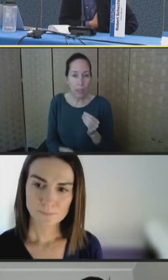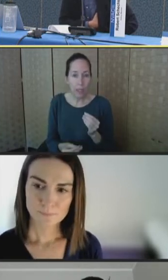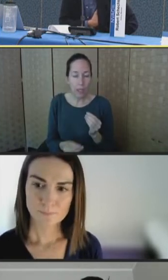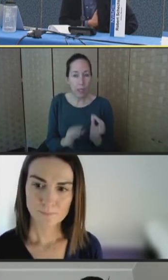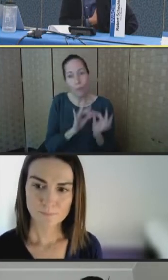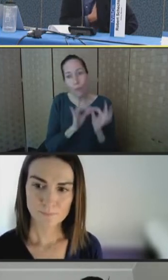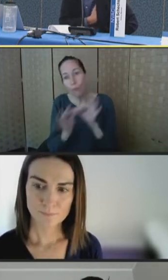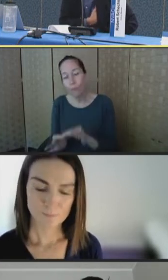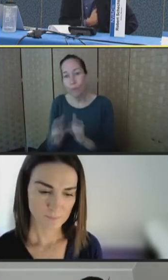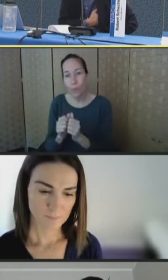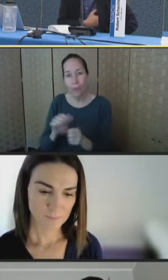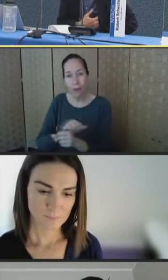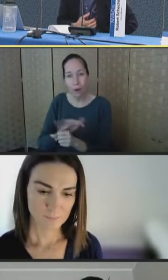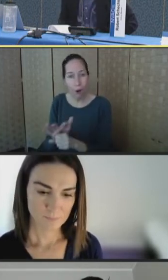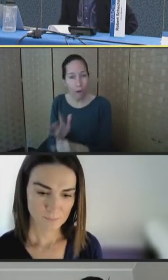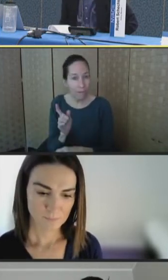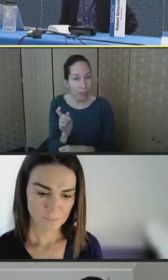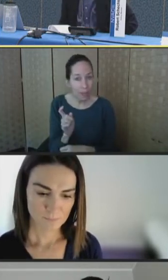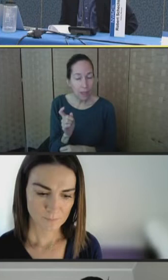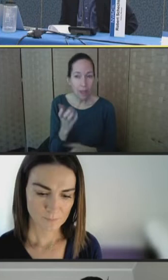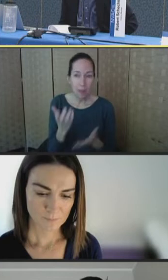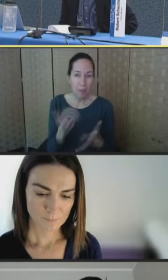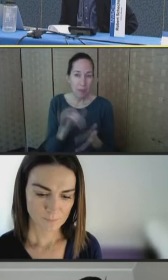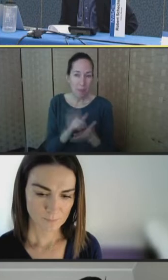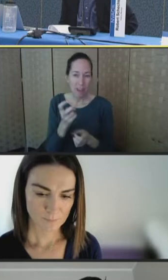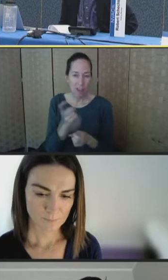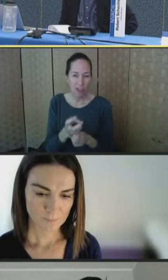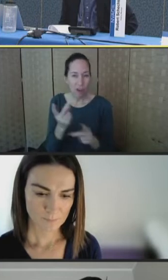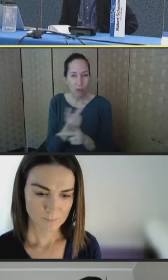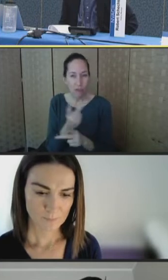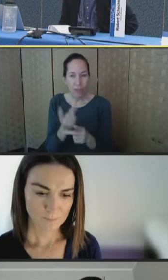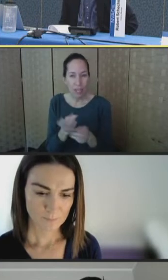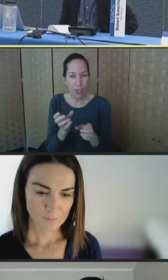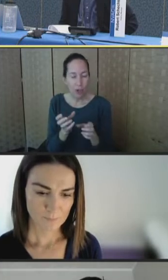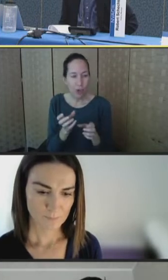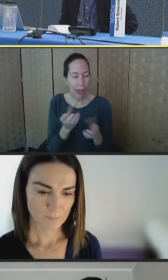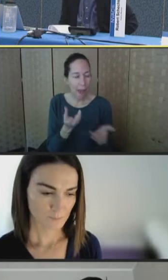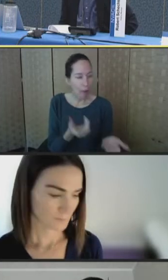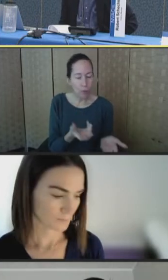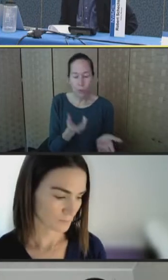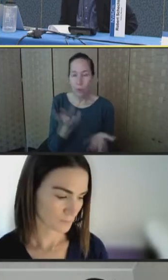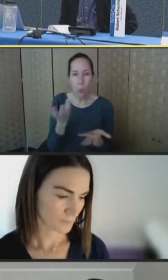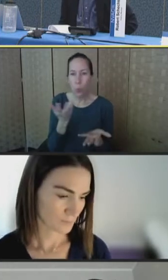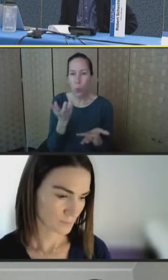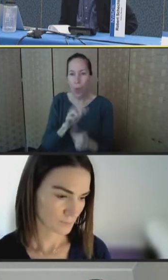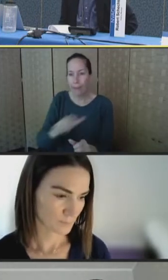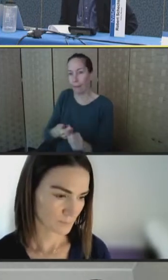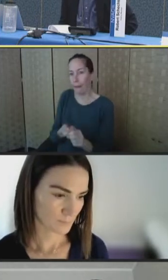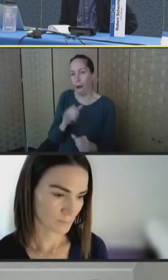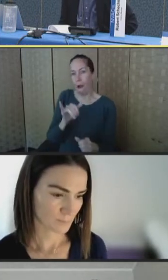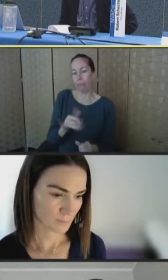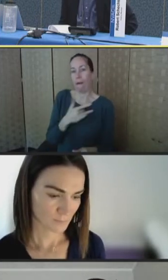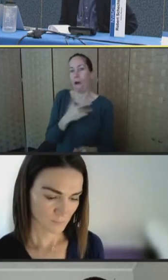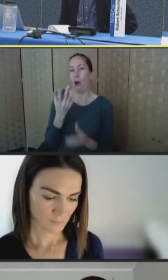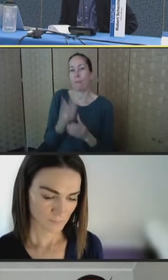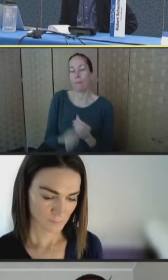tease apart from access and different primary care and other factors. But I'm just wondering